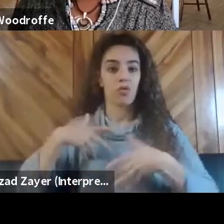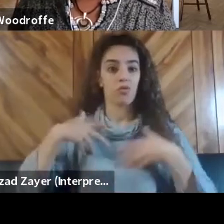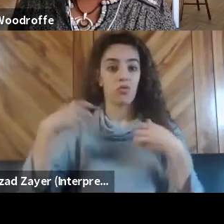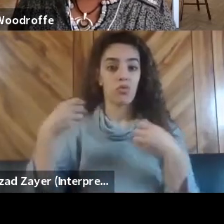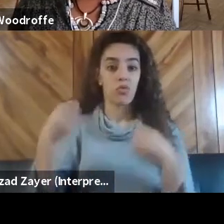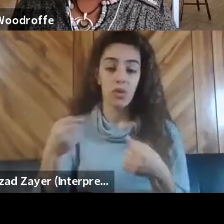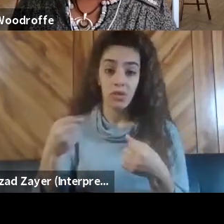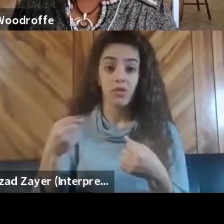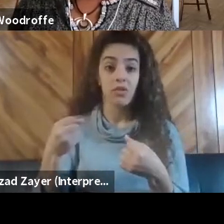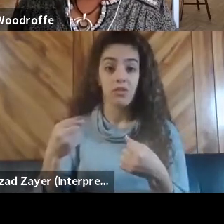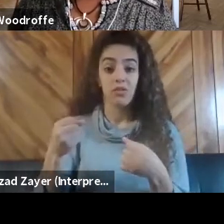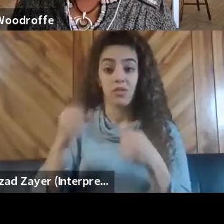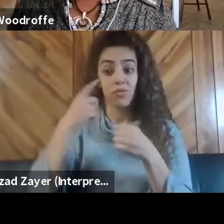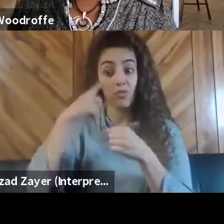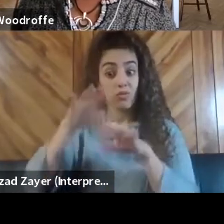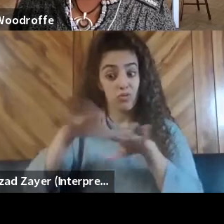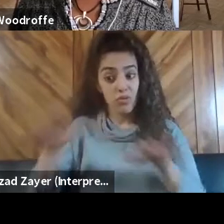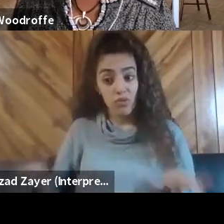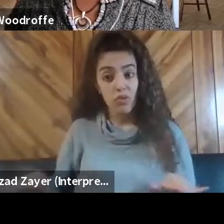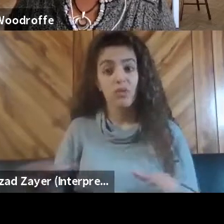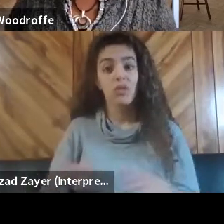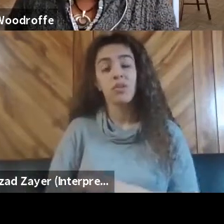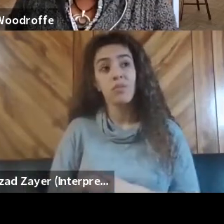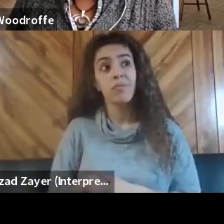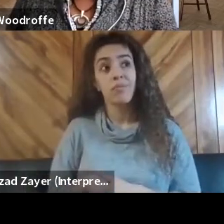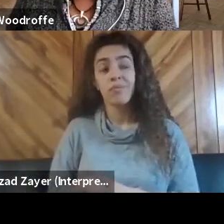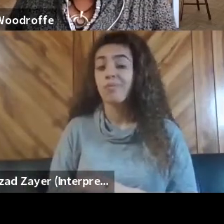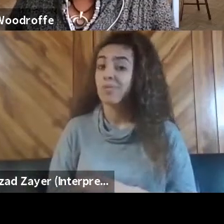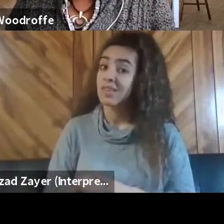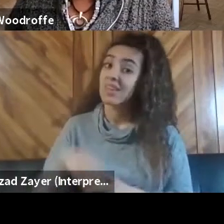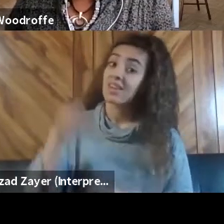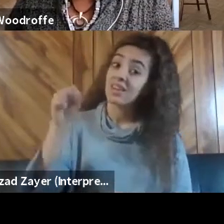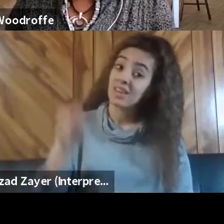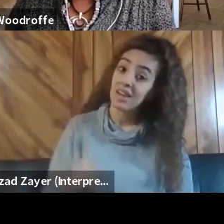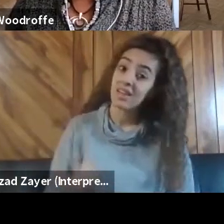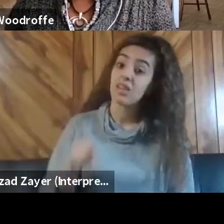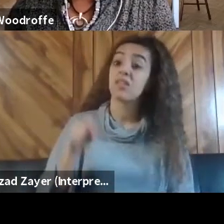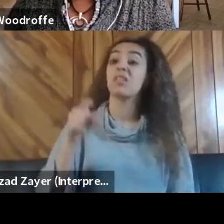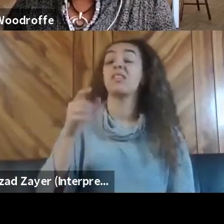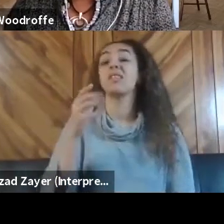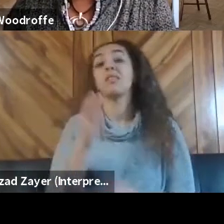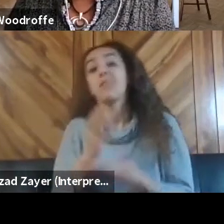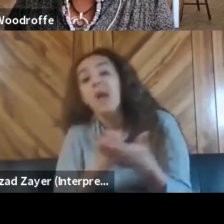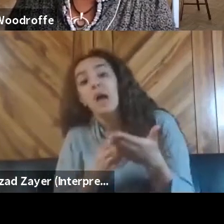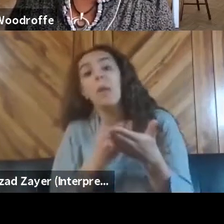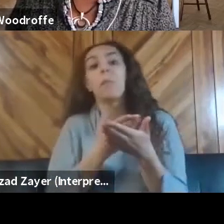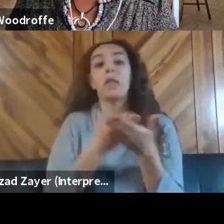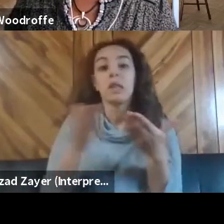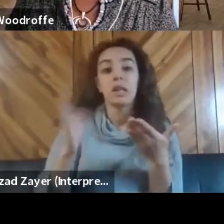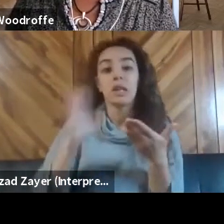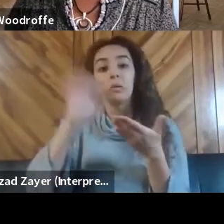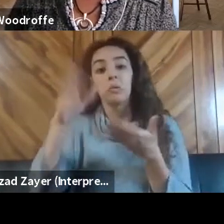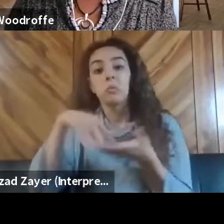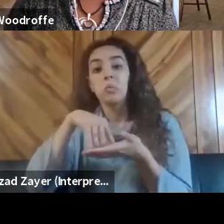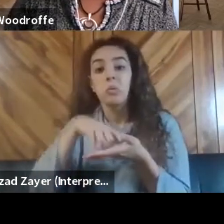in our children. Um, yes, they won't do things. At the same